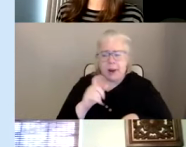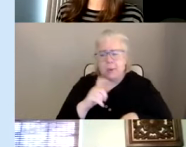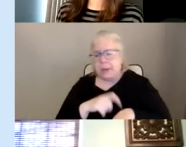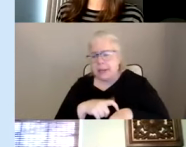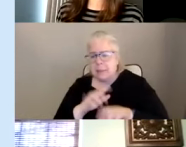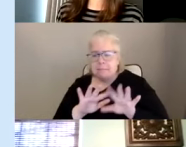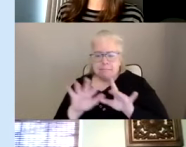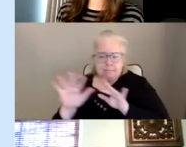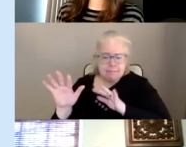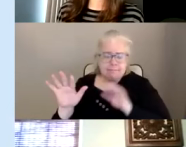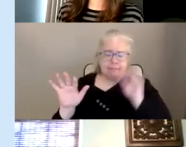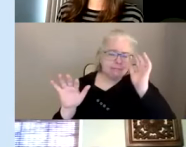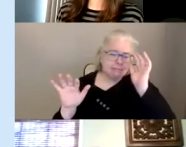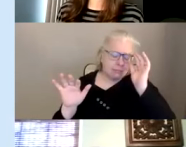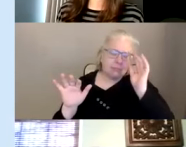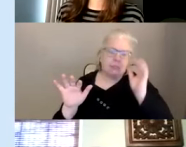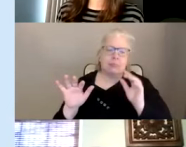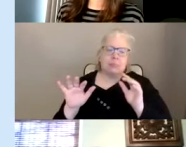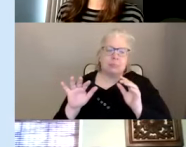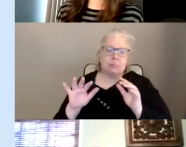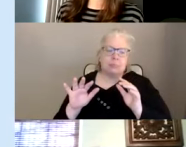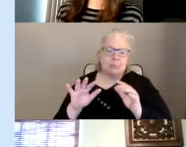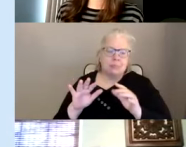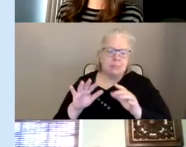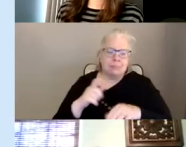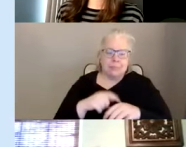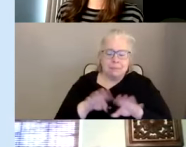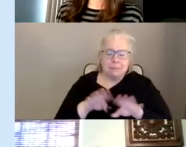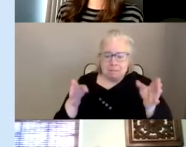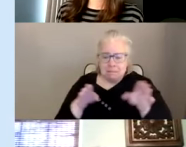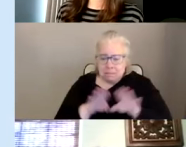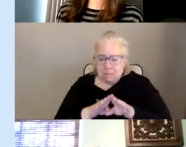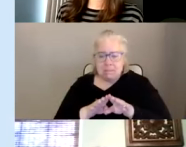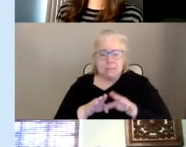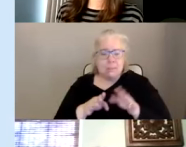or the operating hours or requirements for services, right?